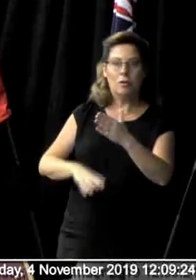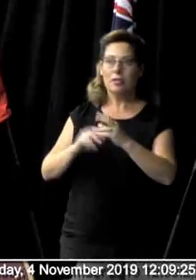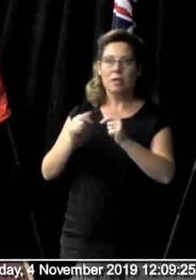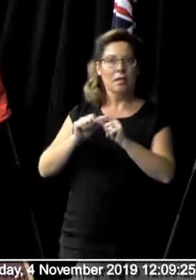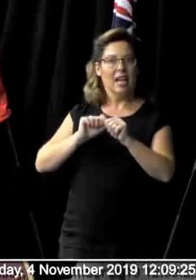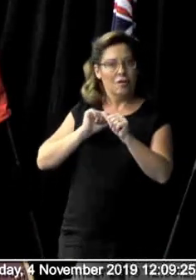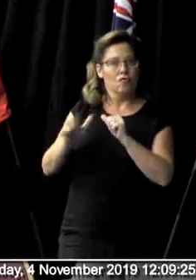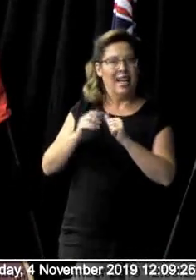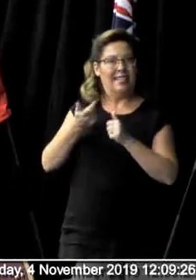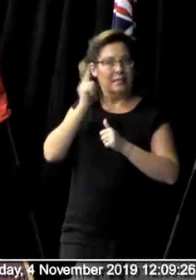She was a quality teacher.